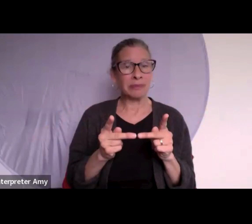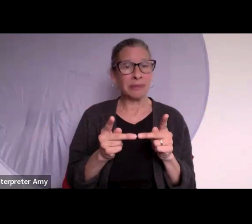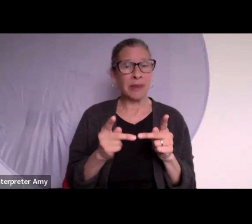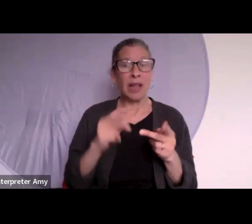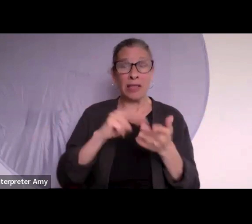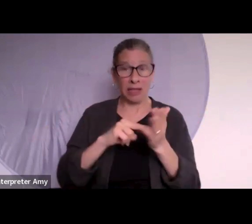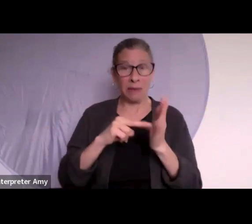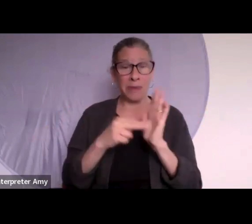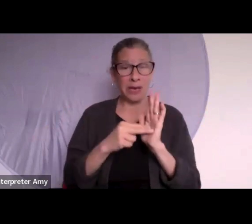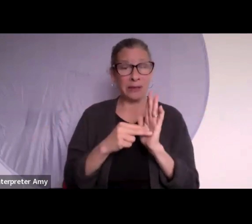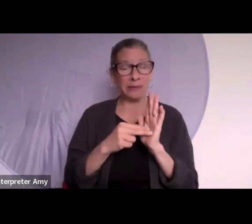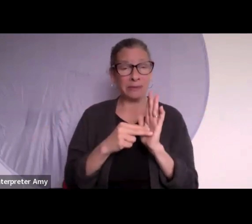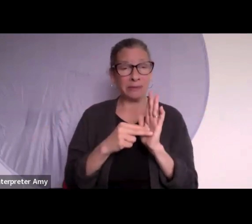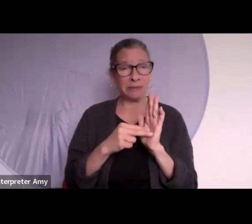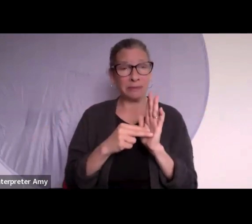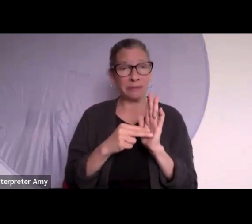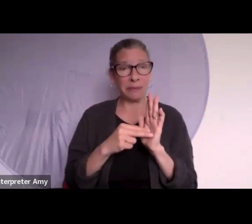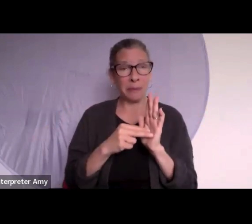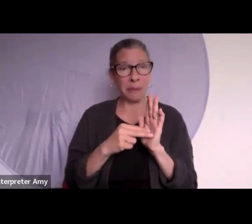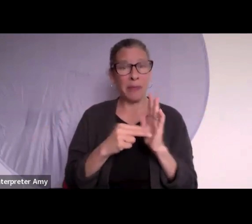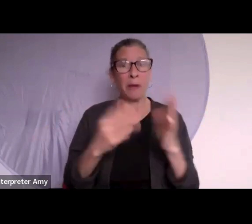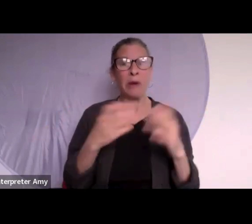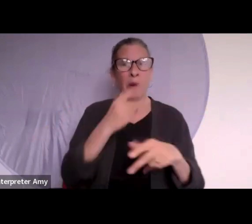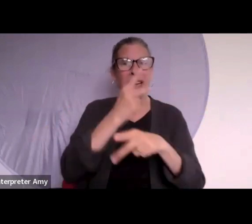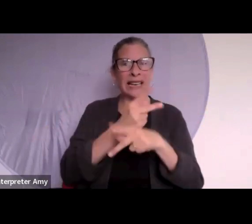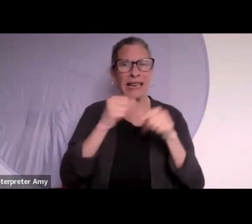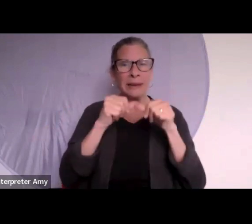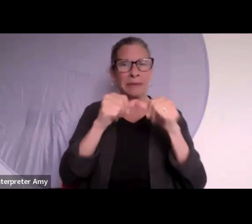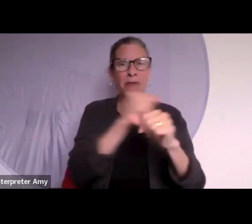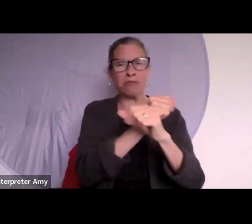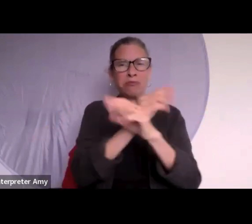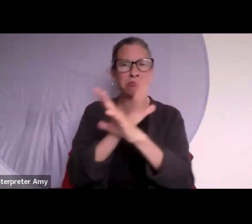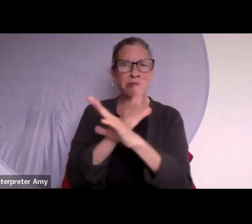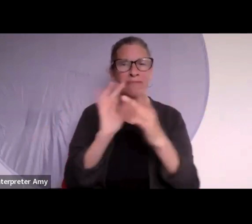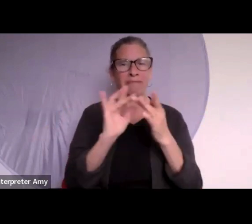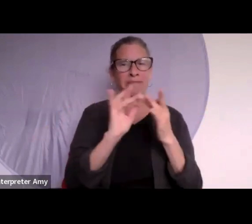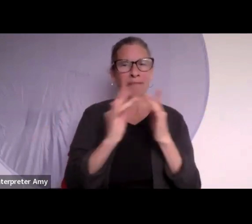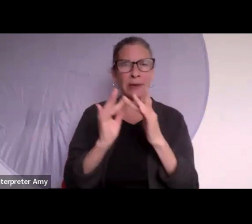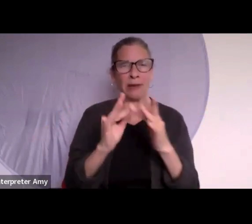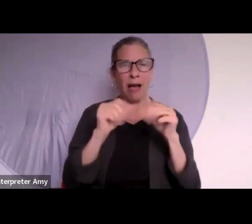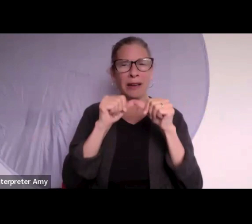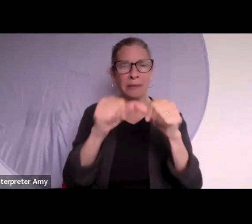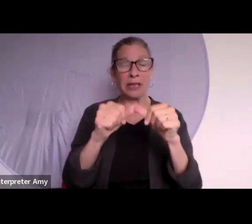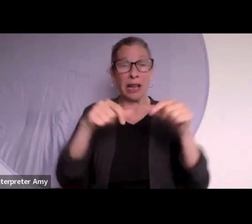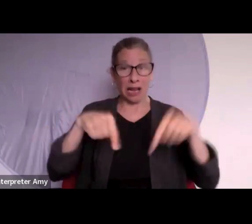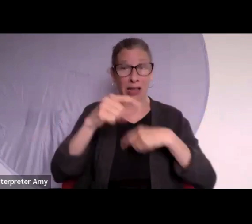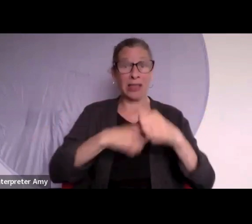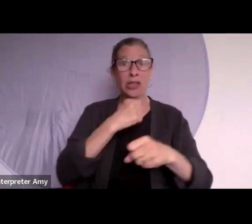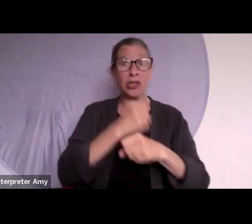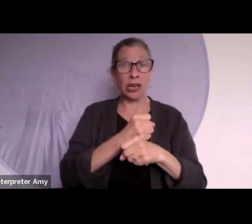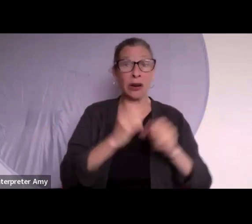we that we want to keep this virtual elements for as long as possible. So this year, we're running in person. And again, I